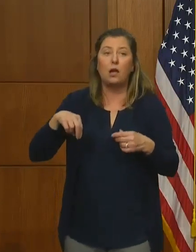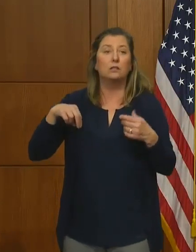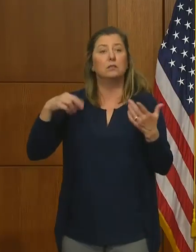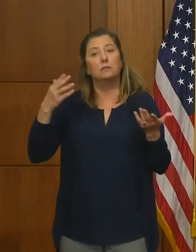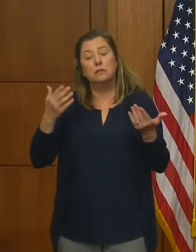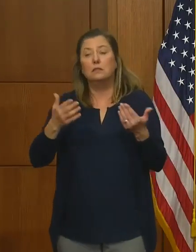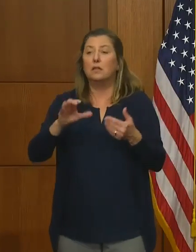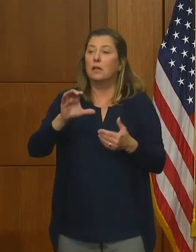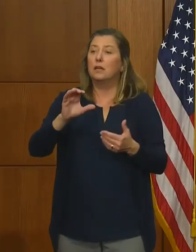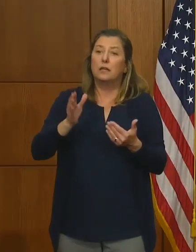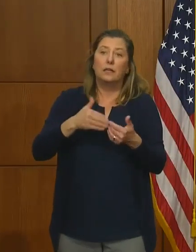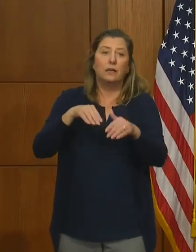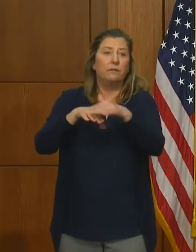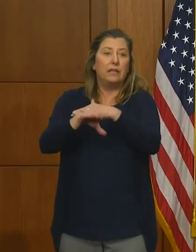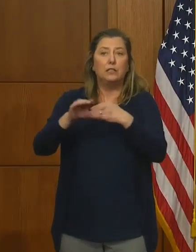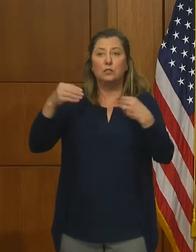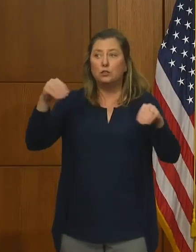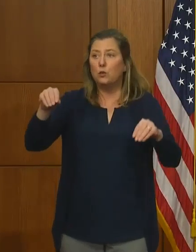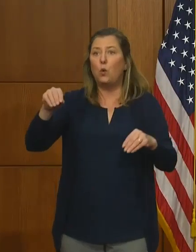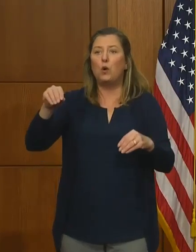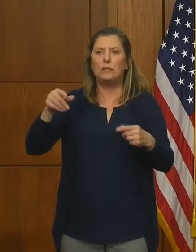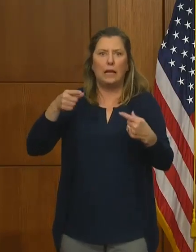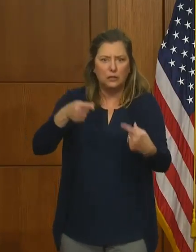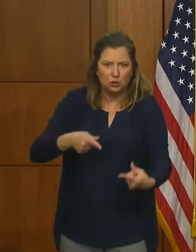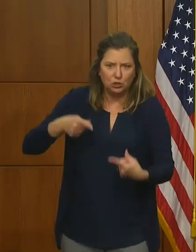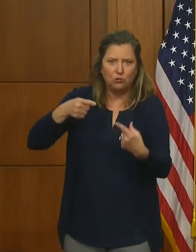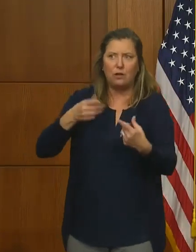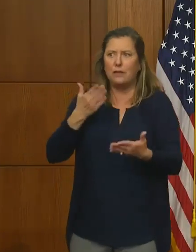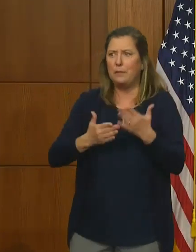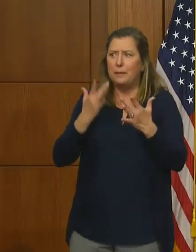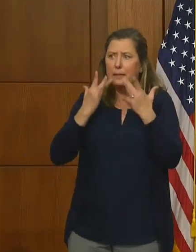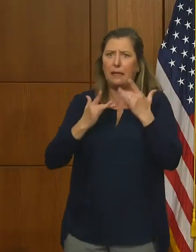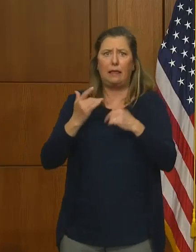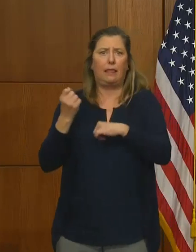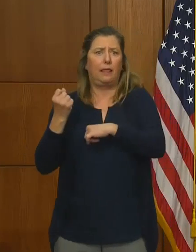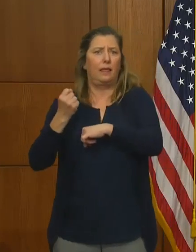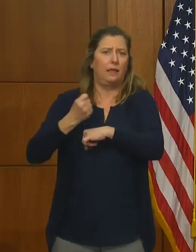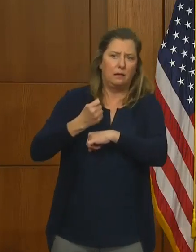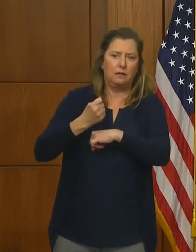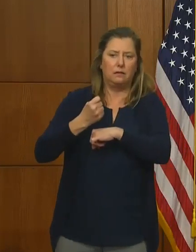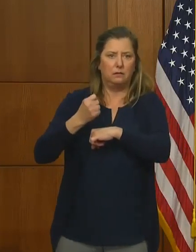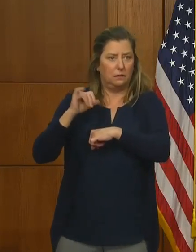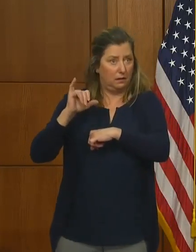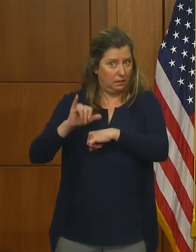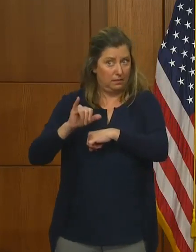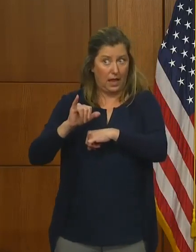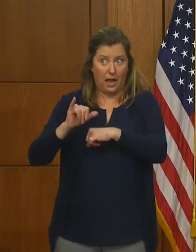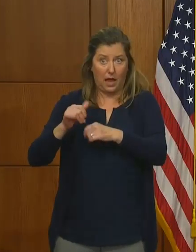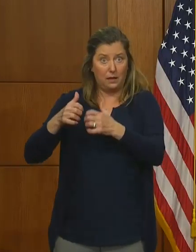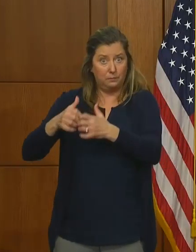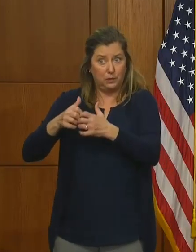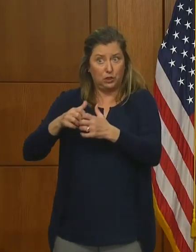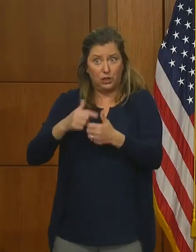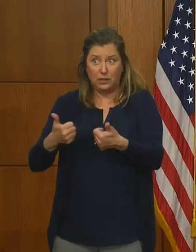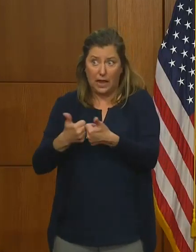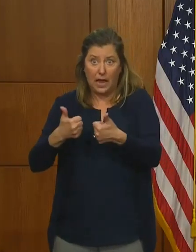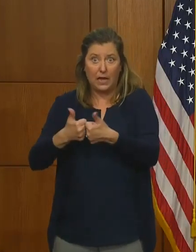HOWEVER GIVEN THE FACT THAT MANY RESTAURANTS CONVENIENCE STORES ARE STRUGGLING. AT ARE ARE ARE ON THE VERGE OF GOING